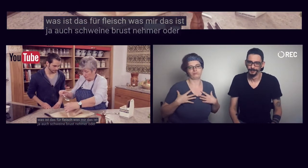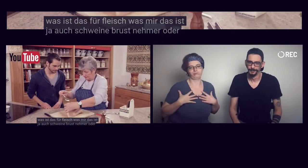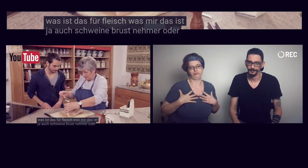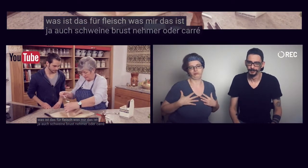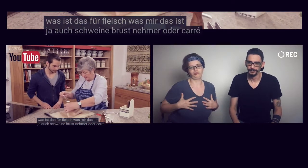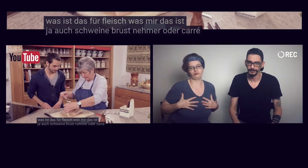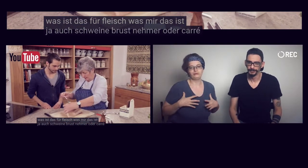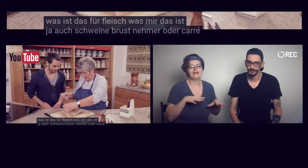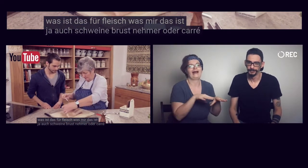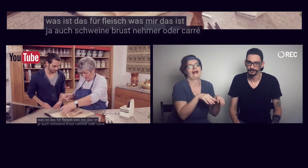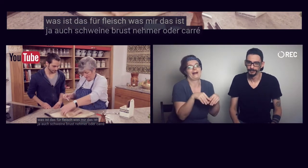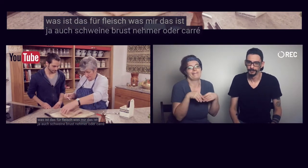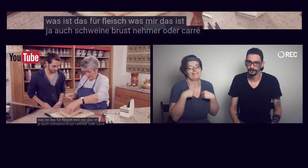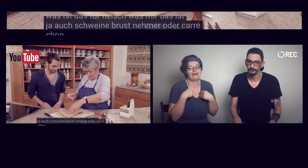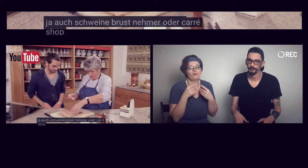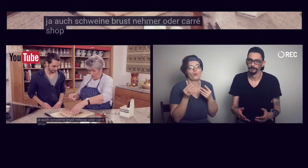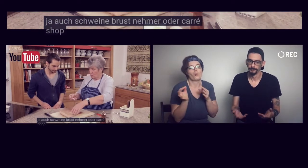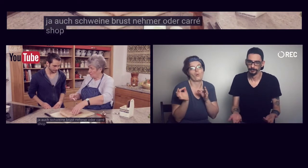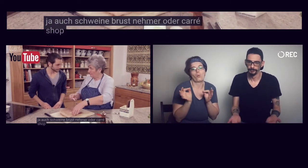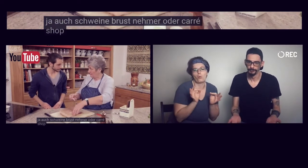[Also take pork breast or a flower pot.]